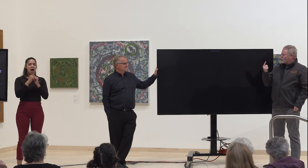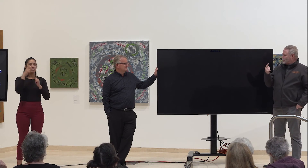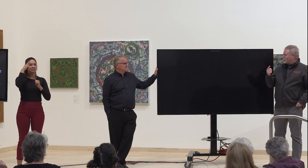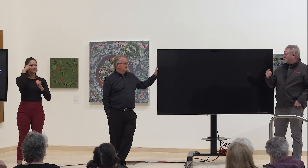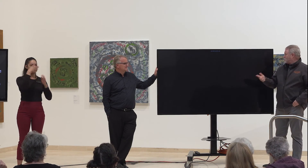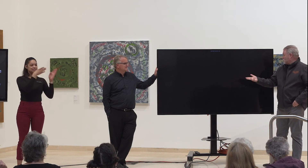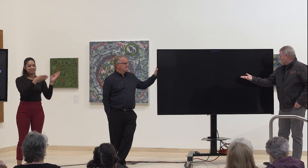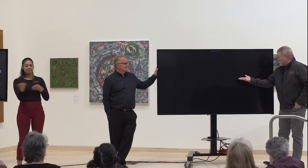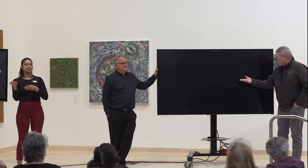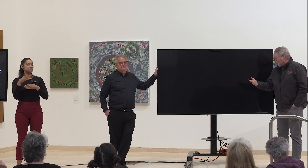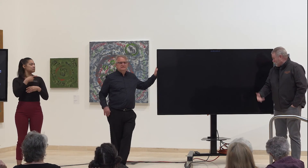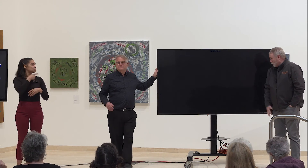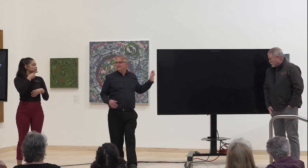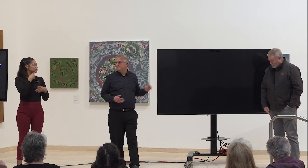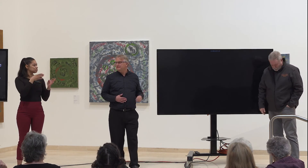and me being an afterthought?